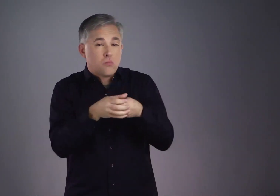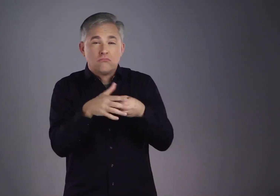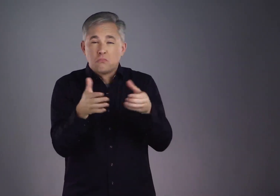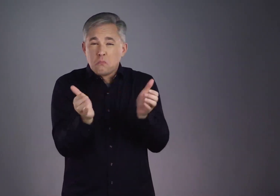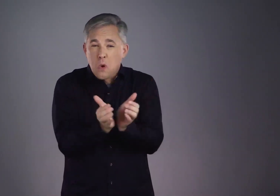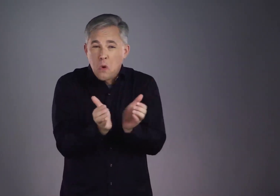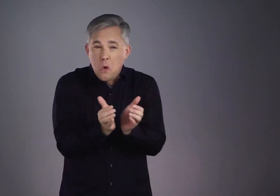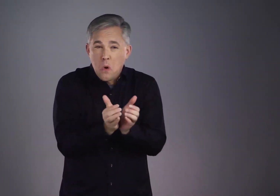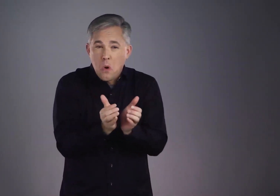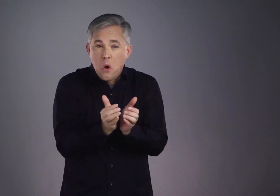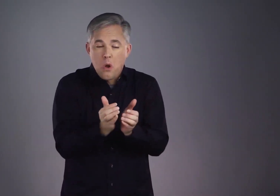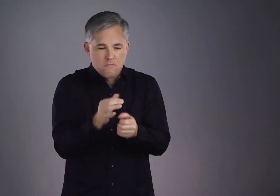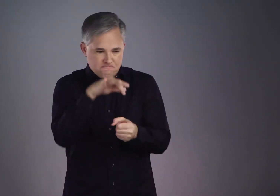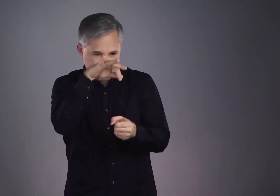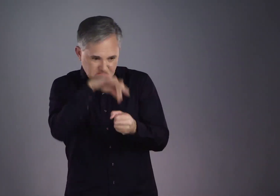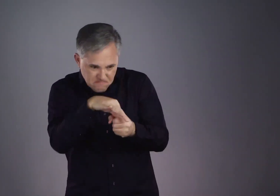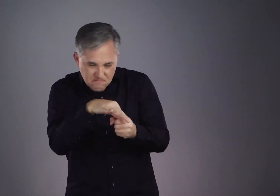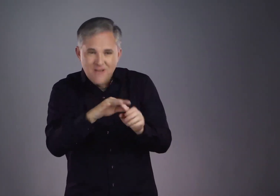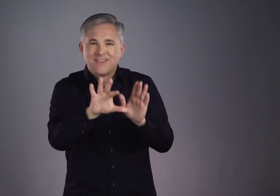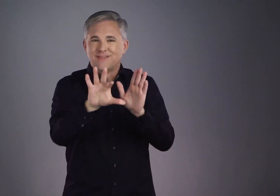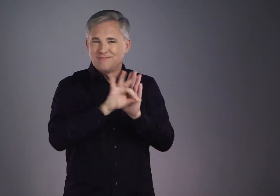and the groups of a large metropolitan area